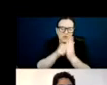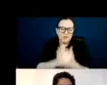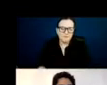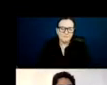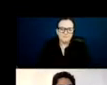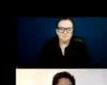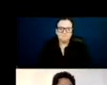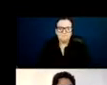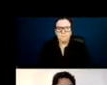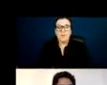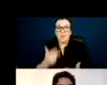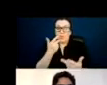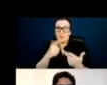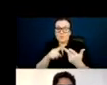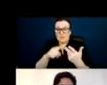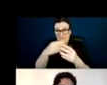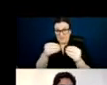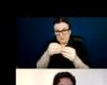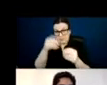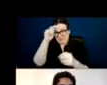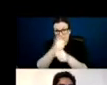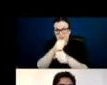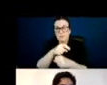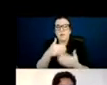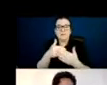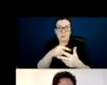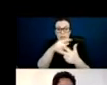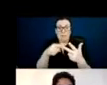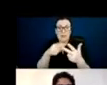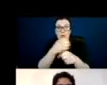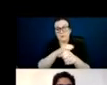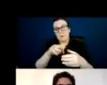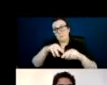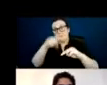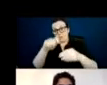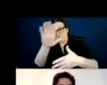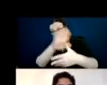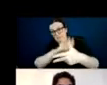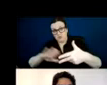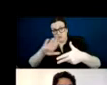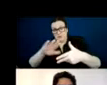in mind is these three countries and most of the region will have a civil law tradition,